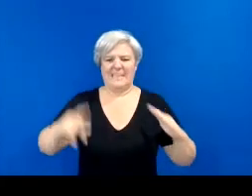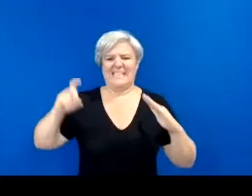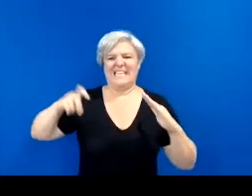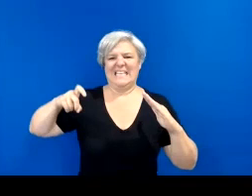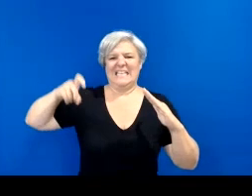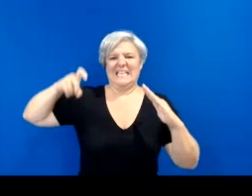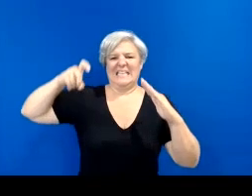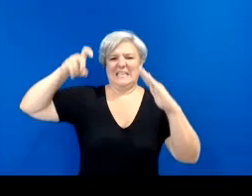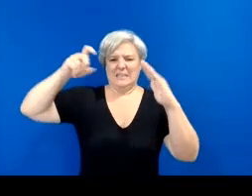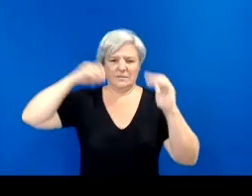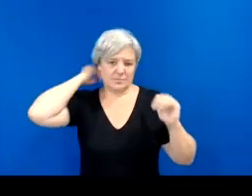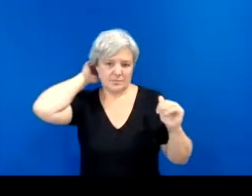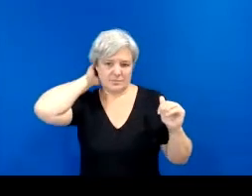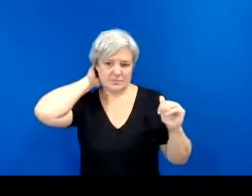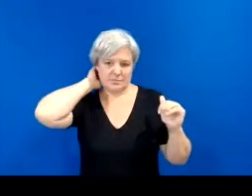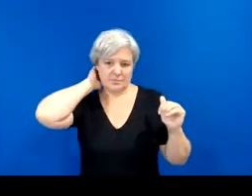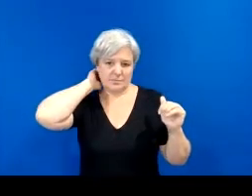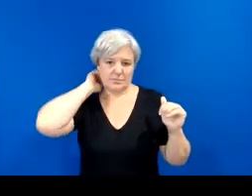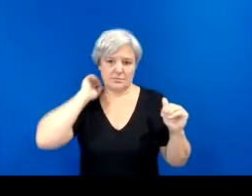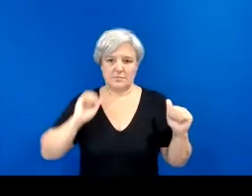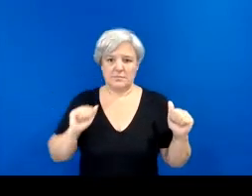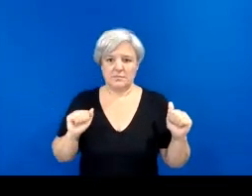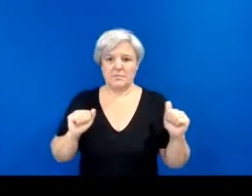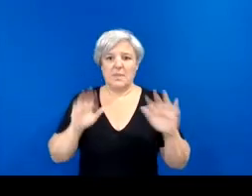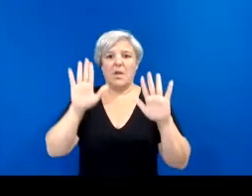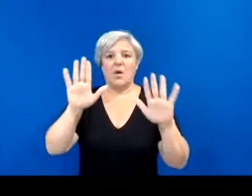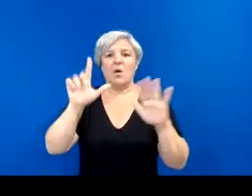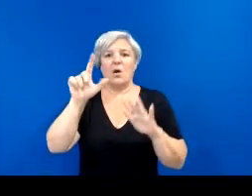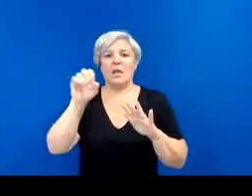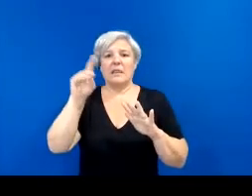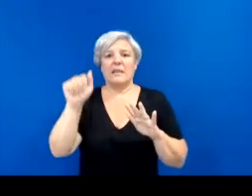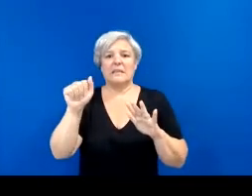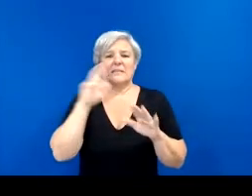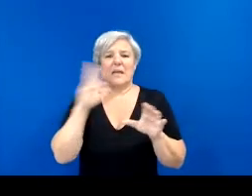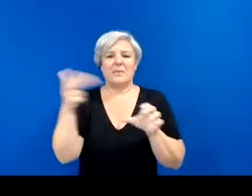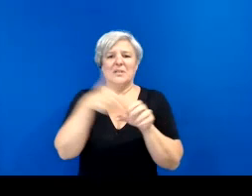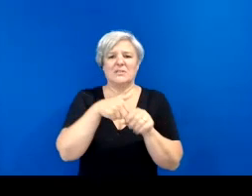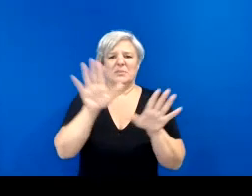do. Linda Yeah, I'm sorry, I'm going to I'm going to jump in here because I think